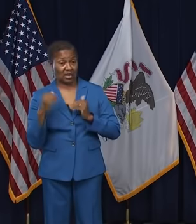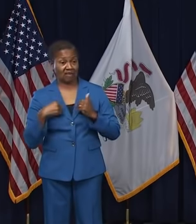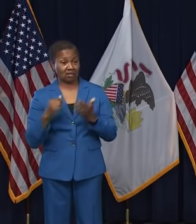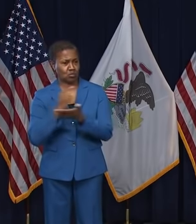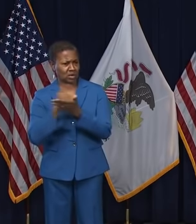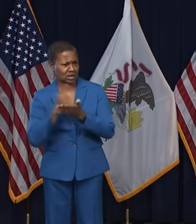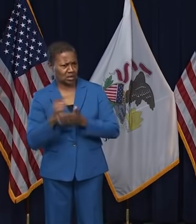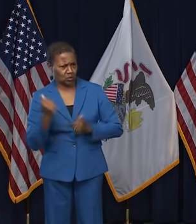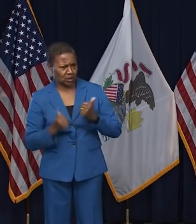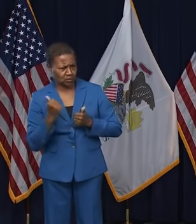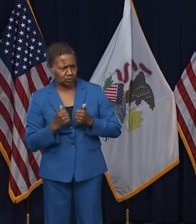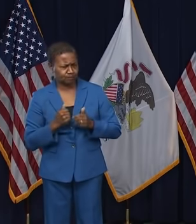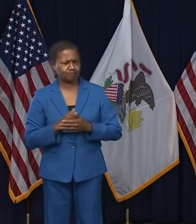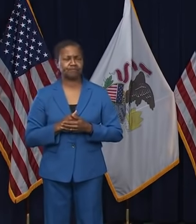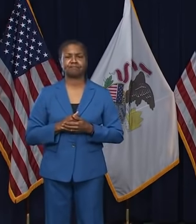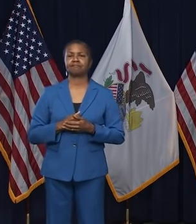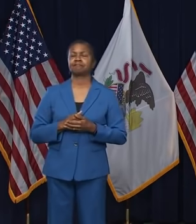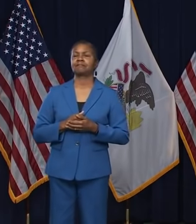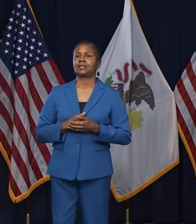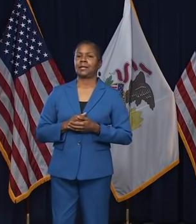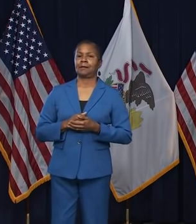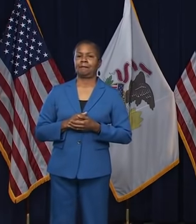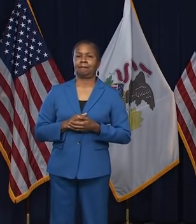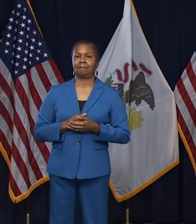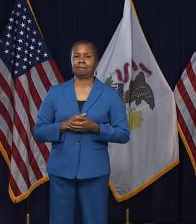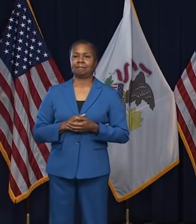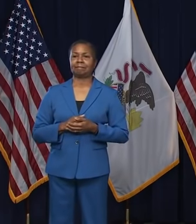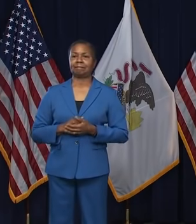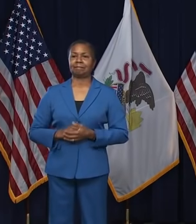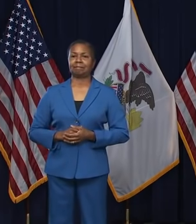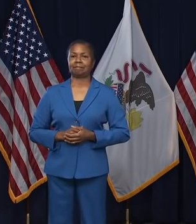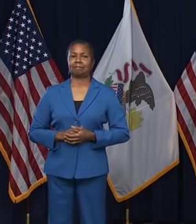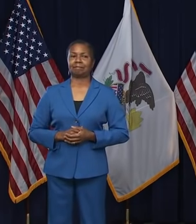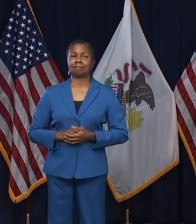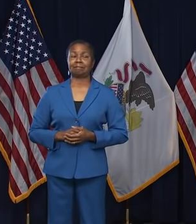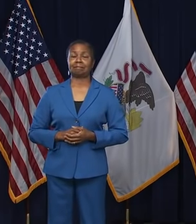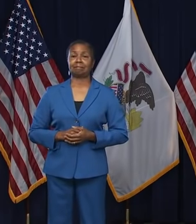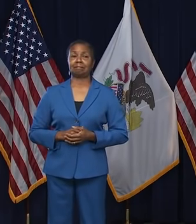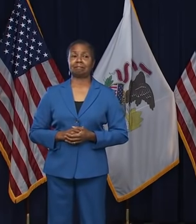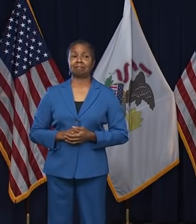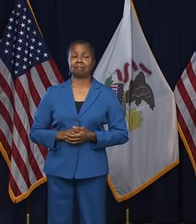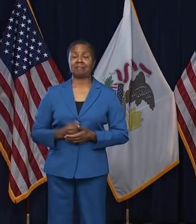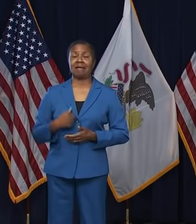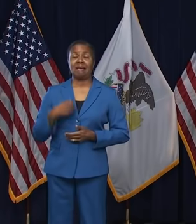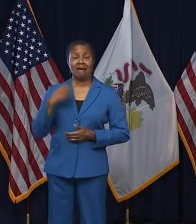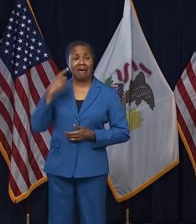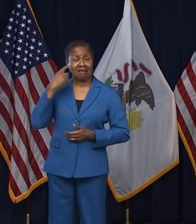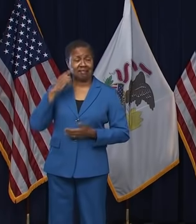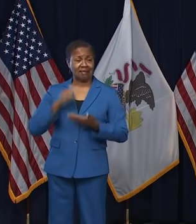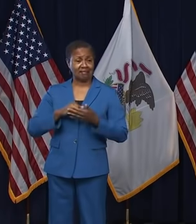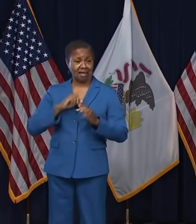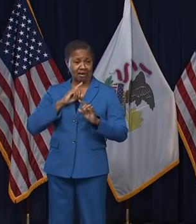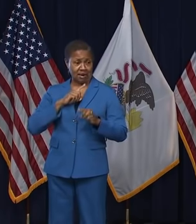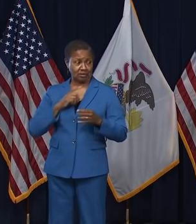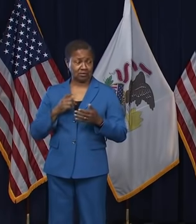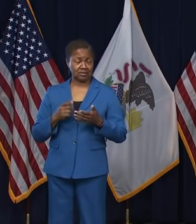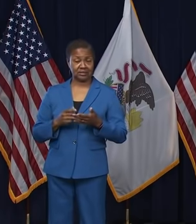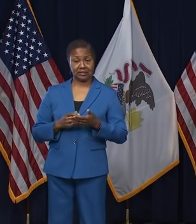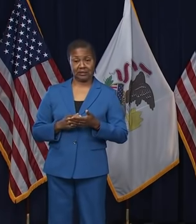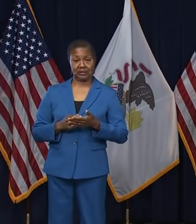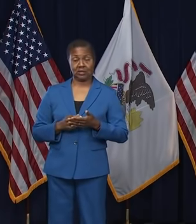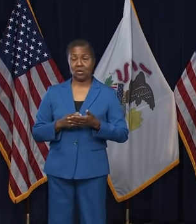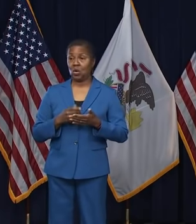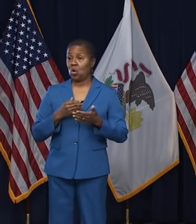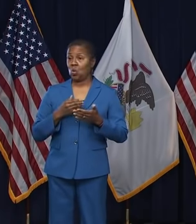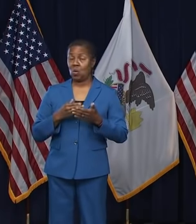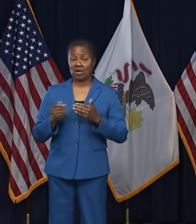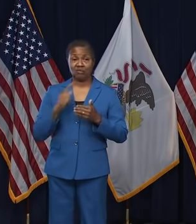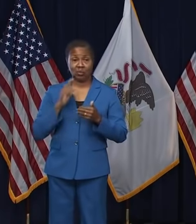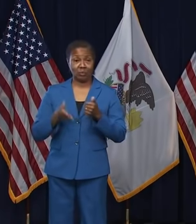us the number of daily if you